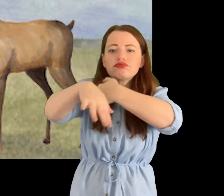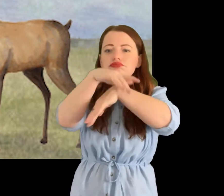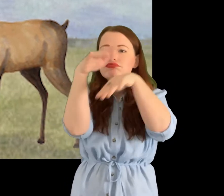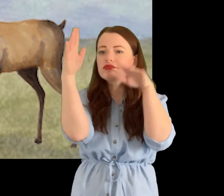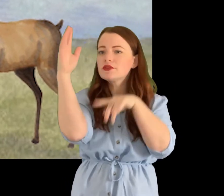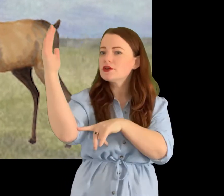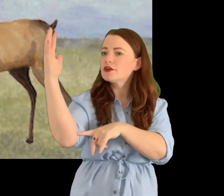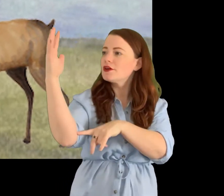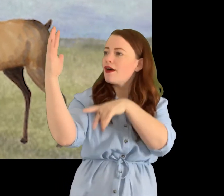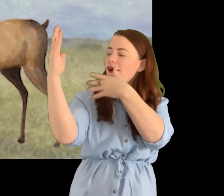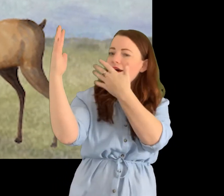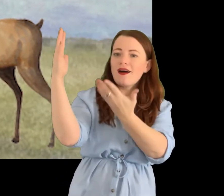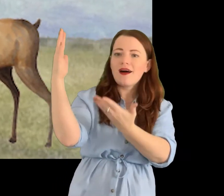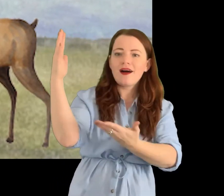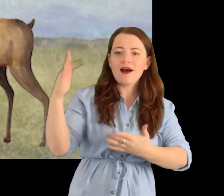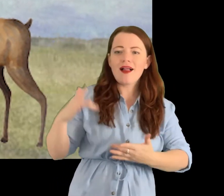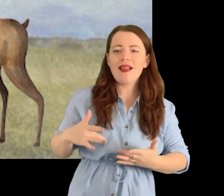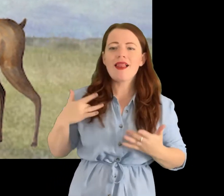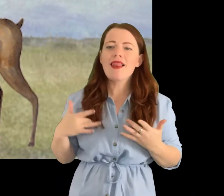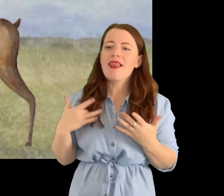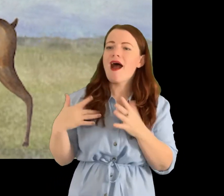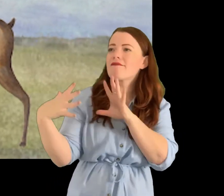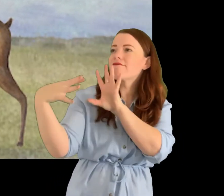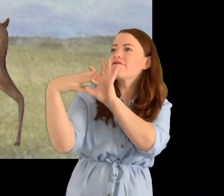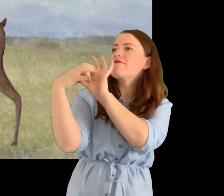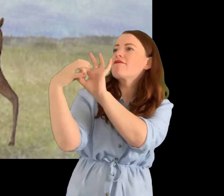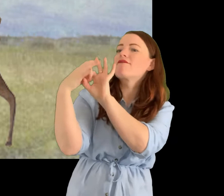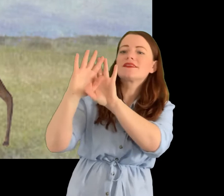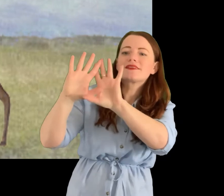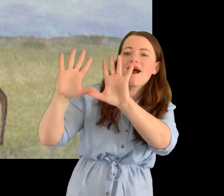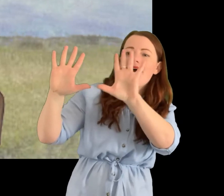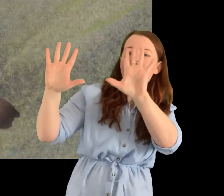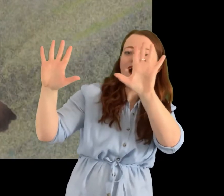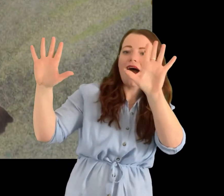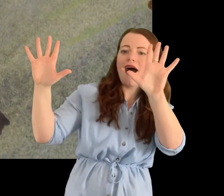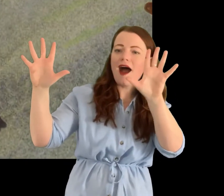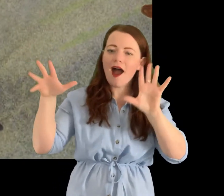Thrown high into the sky by the joyful life-loving, sky-touching earth-digging